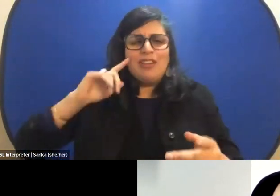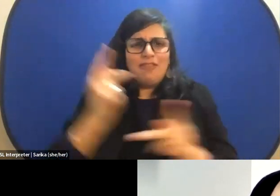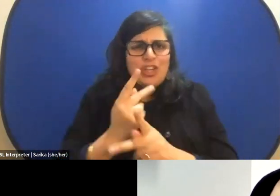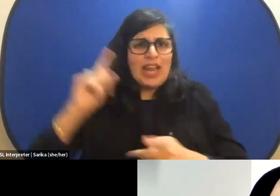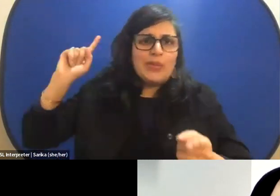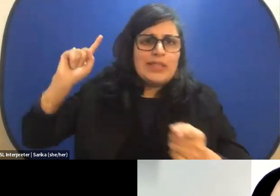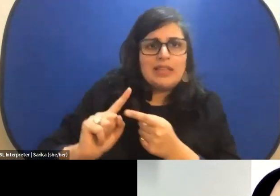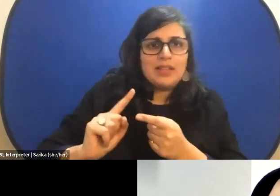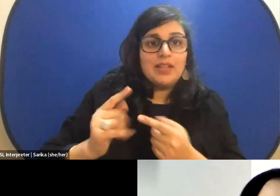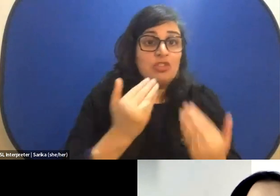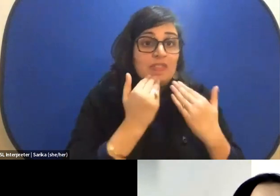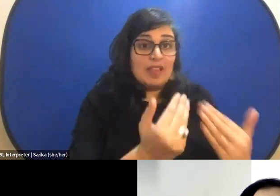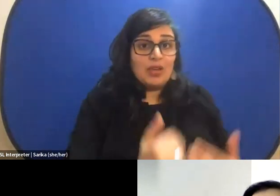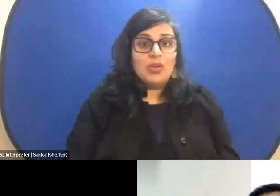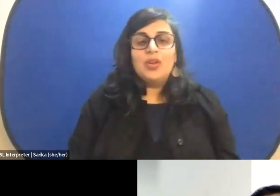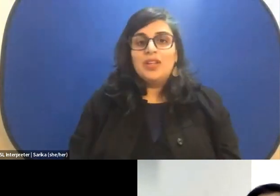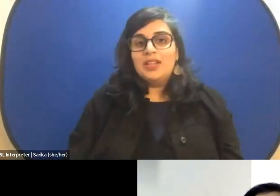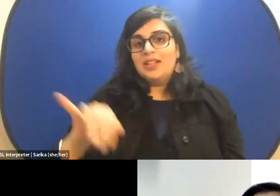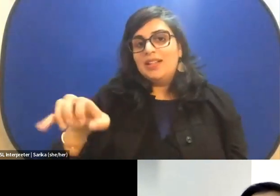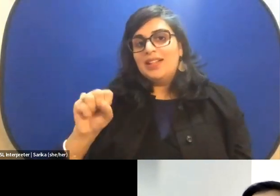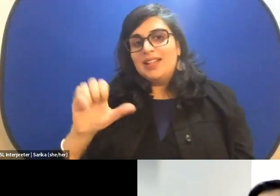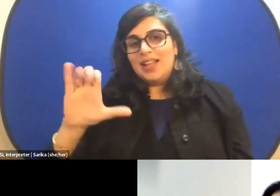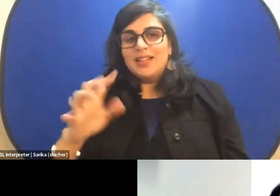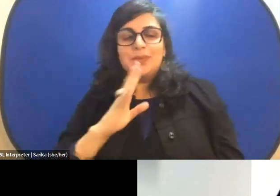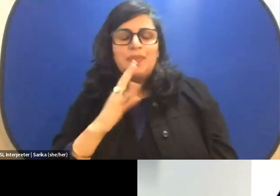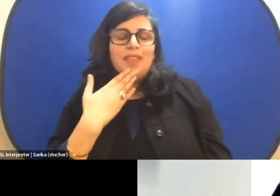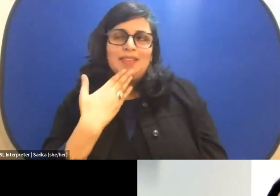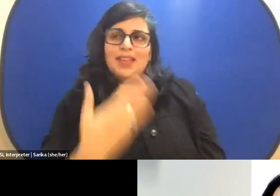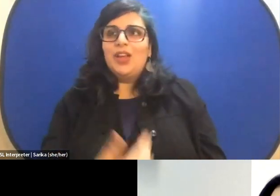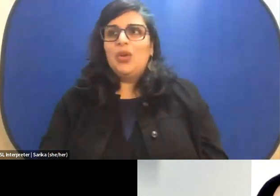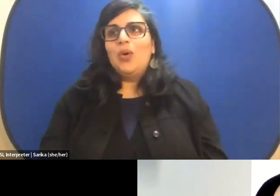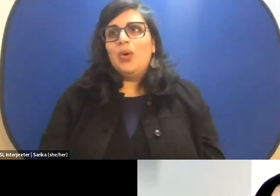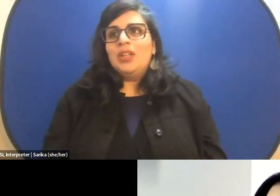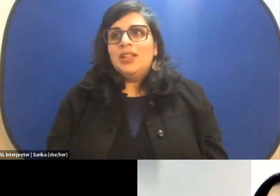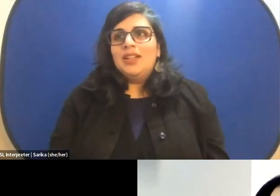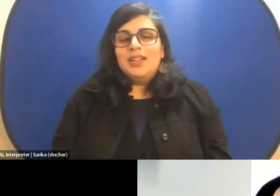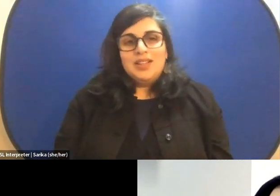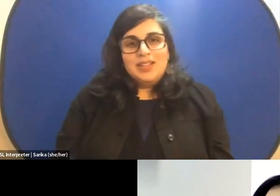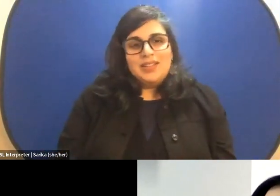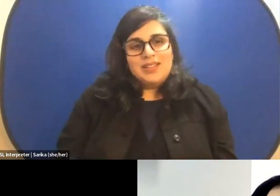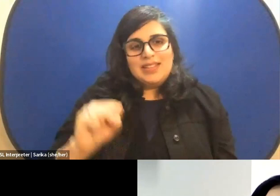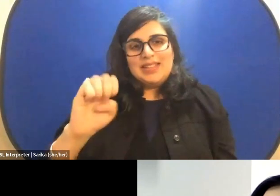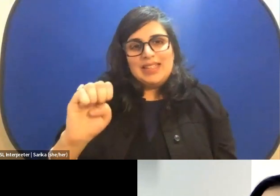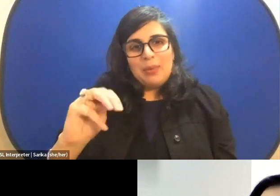The police force should never have access when they haven't mailed down the tools of escalation. Thank you.